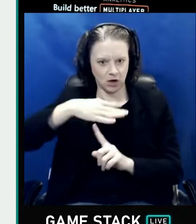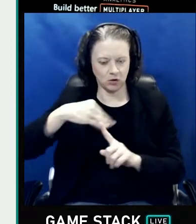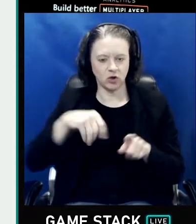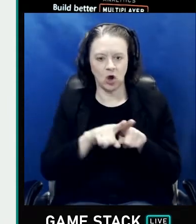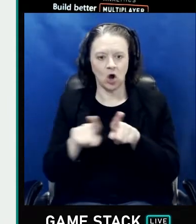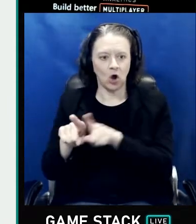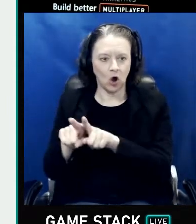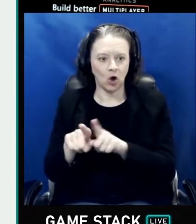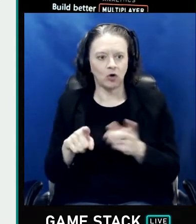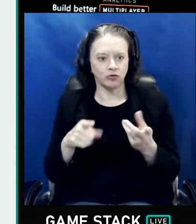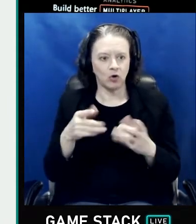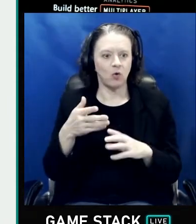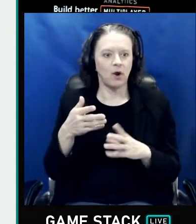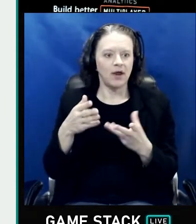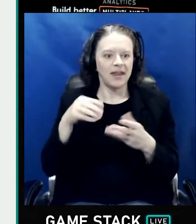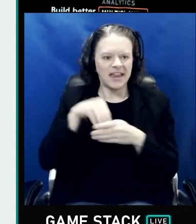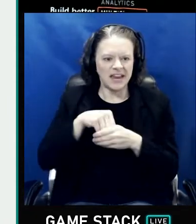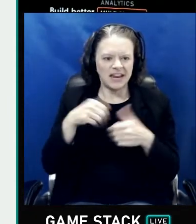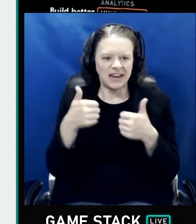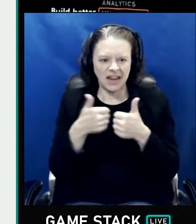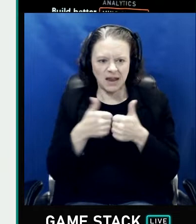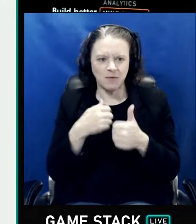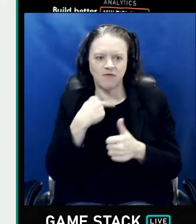the main communication happening between all of your players.